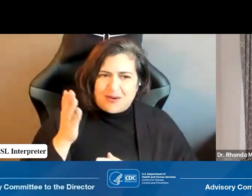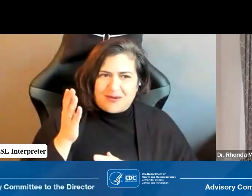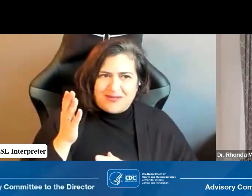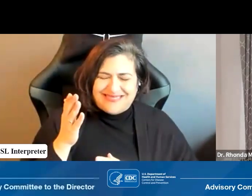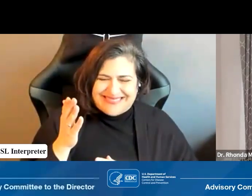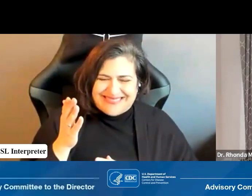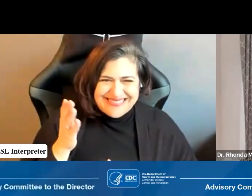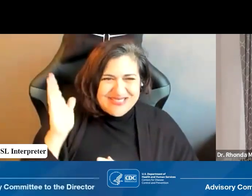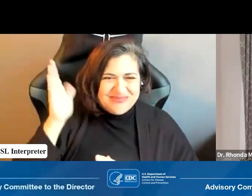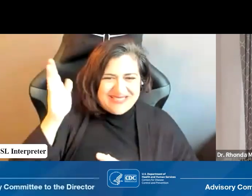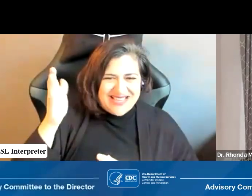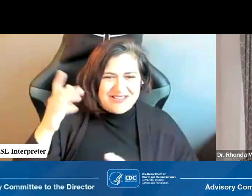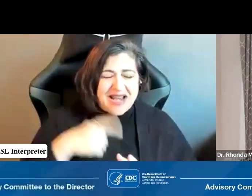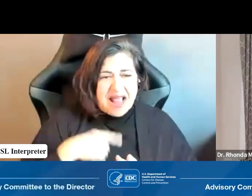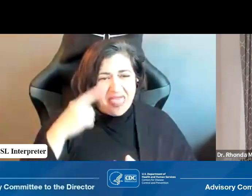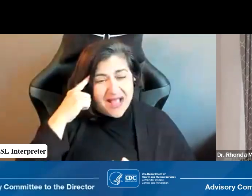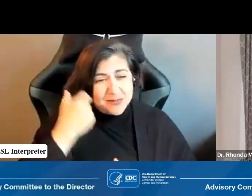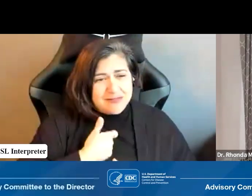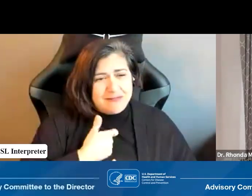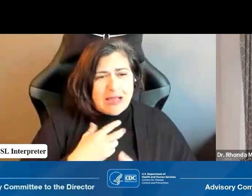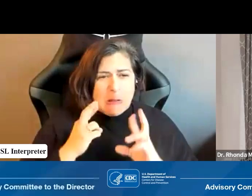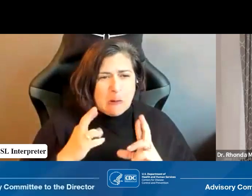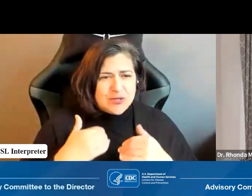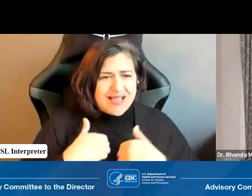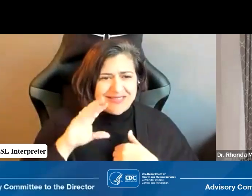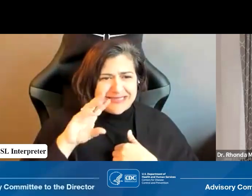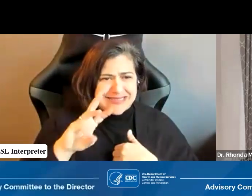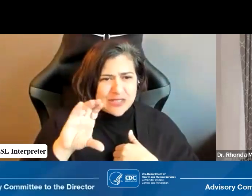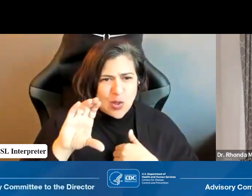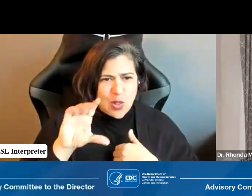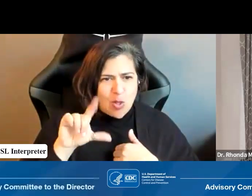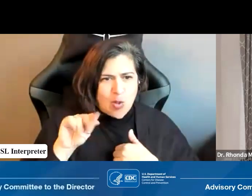and a hole only behind her because it was such a wide breadth of things.